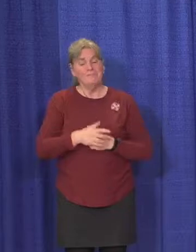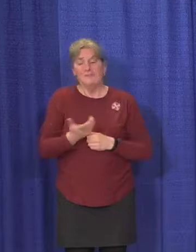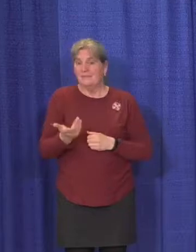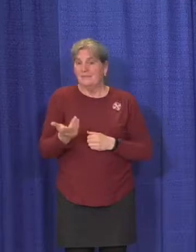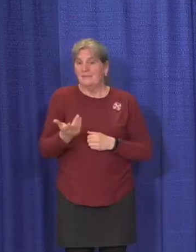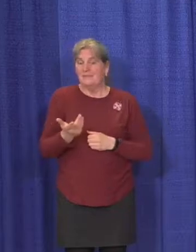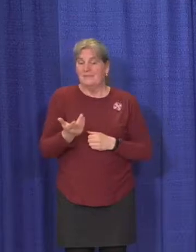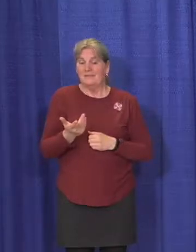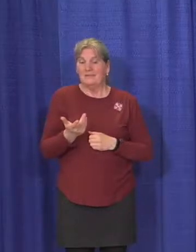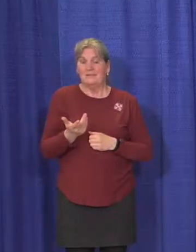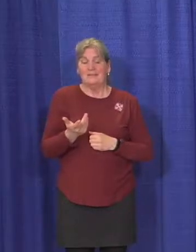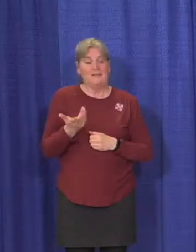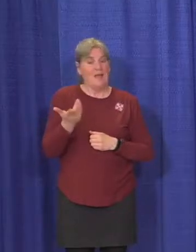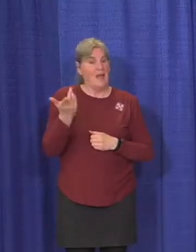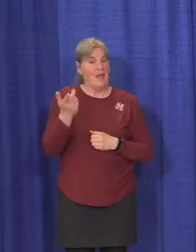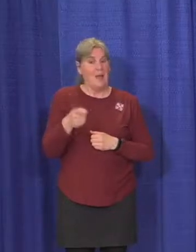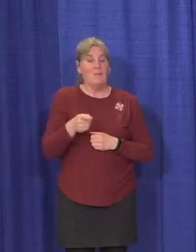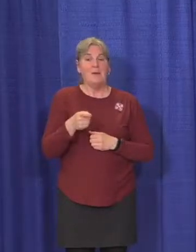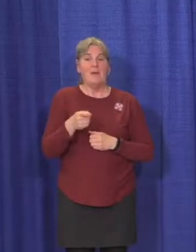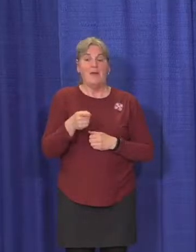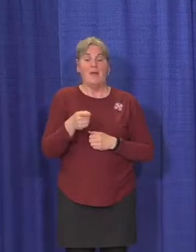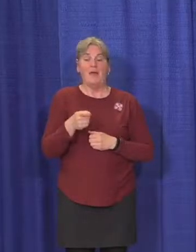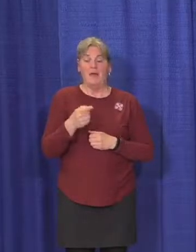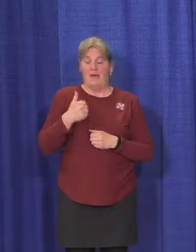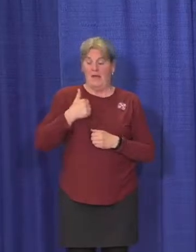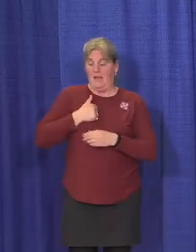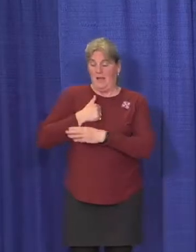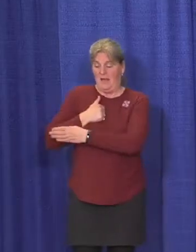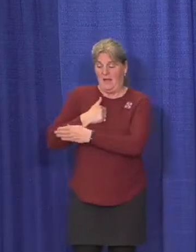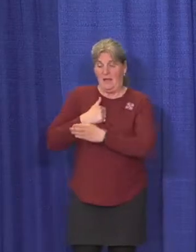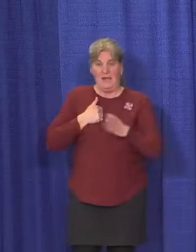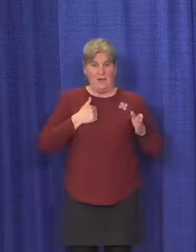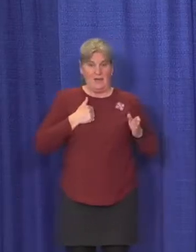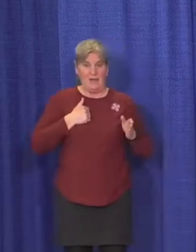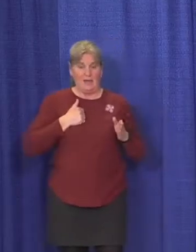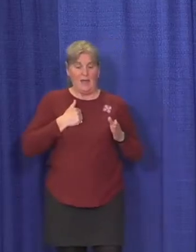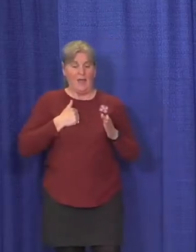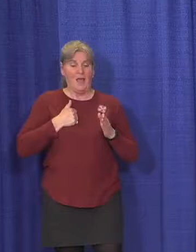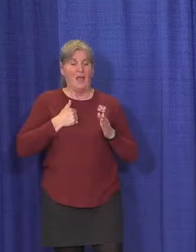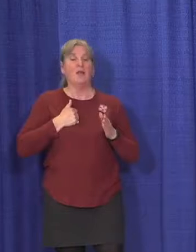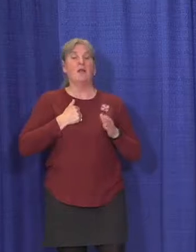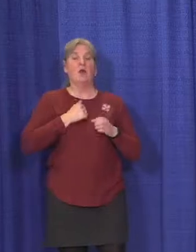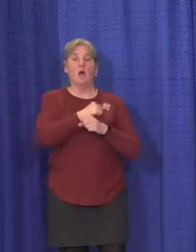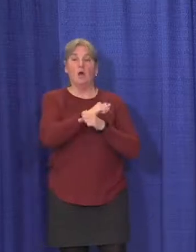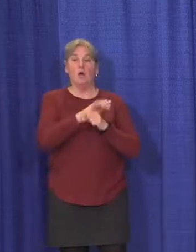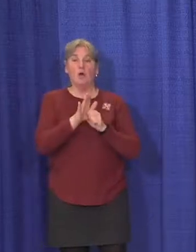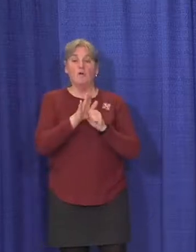masks. As numbers rise and evidence build and Canada approaches